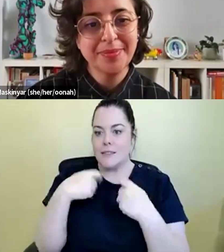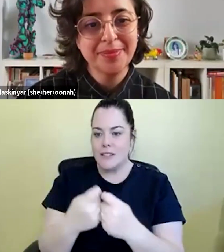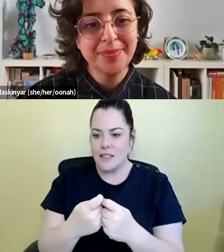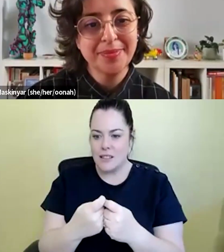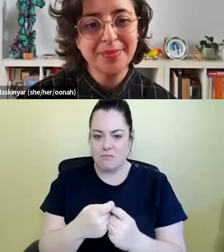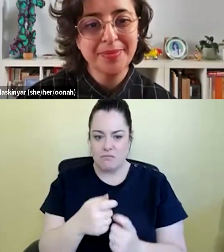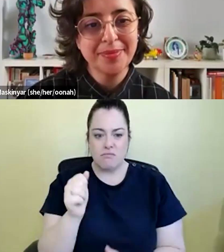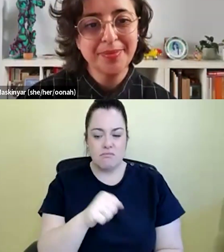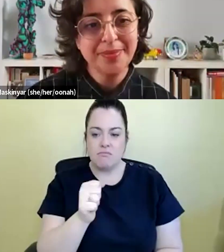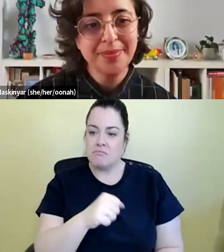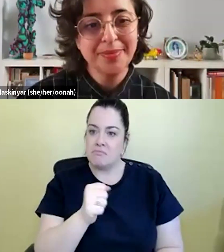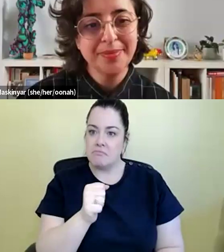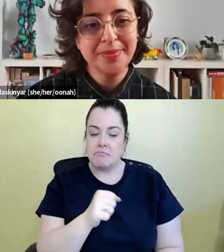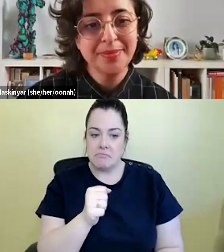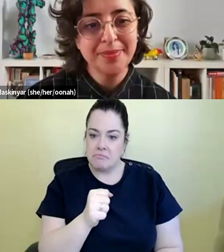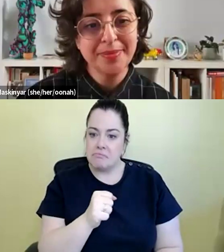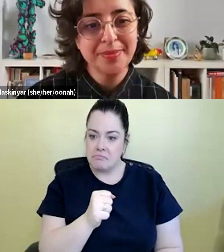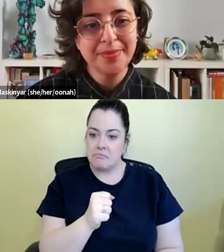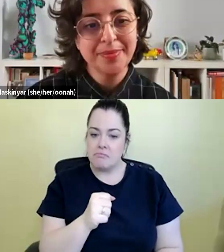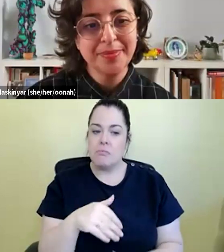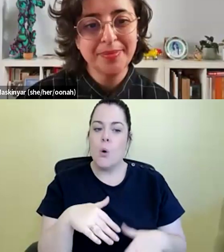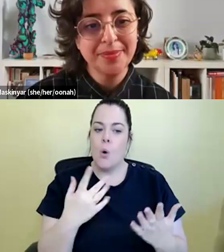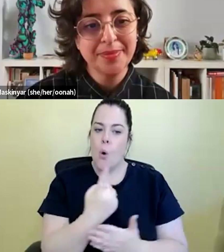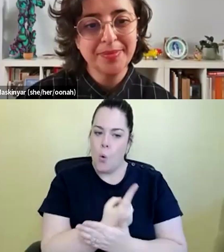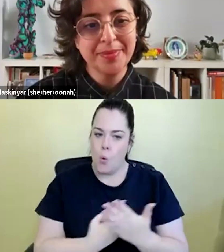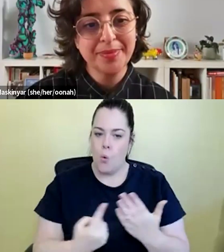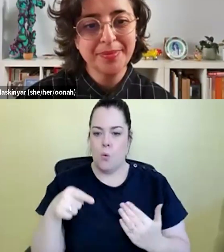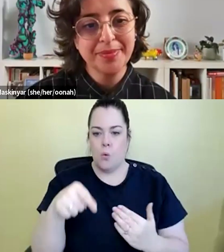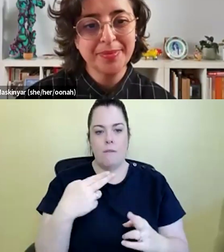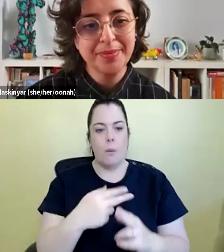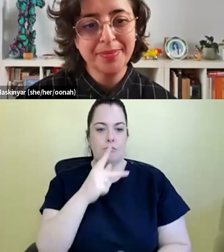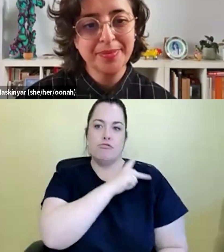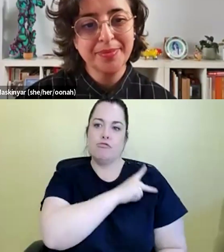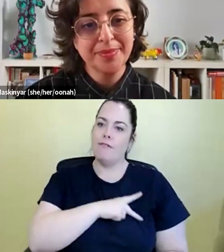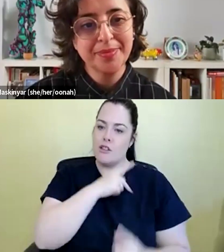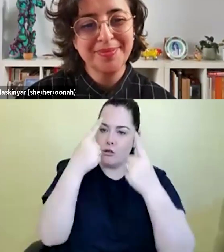of the artistic team. 'Or is this only for professional, academic artists? Post was